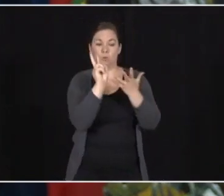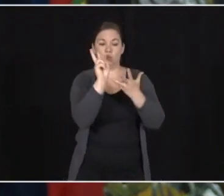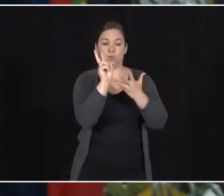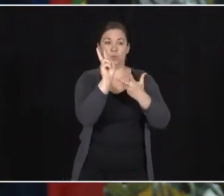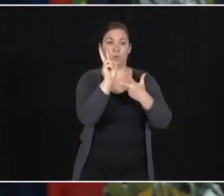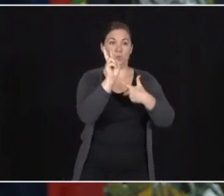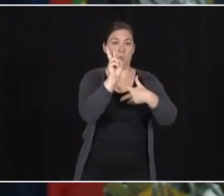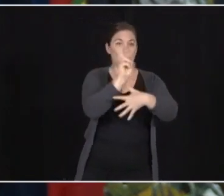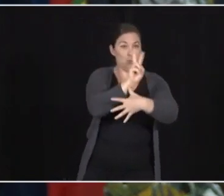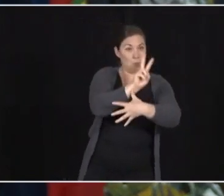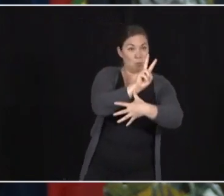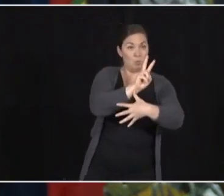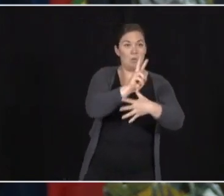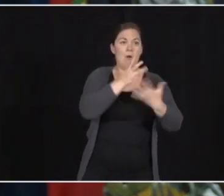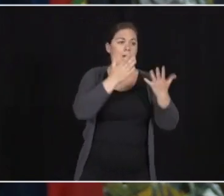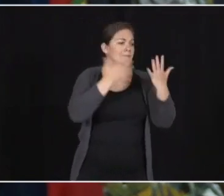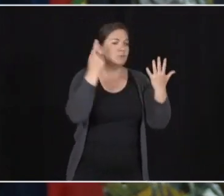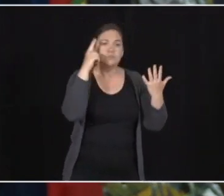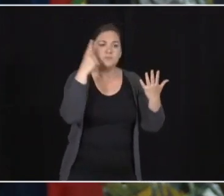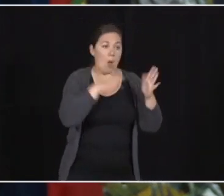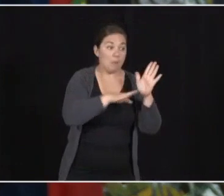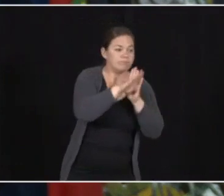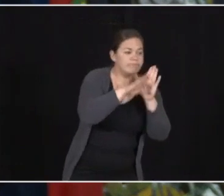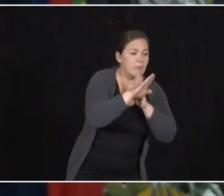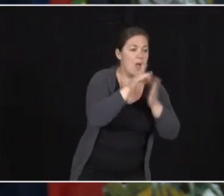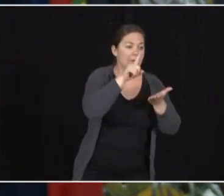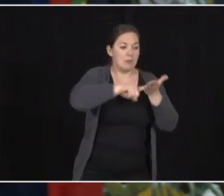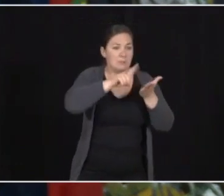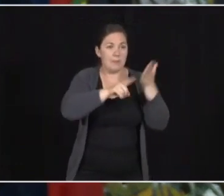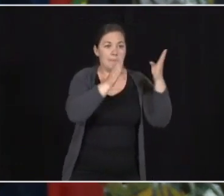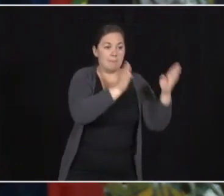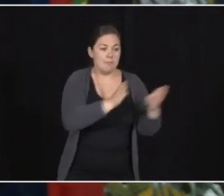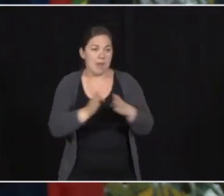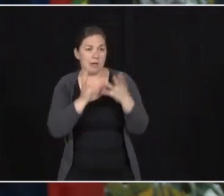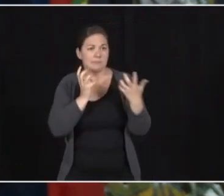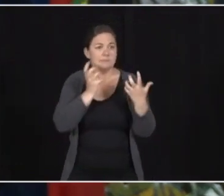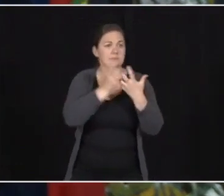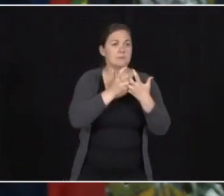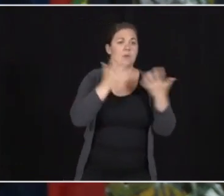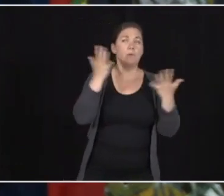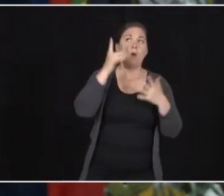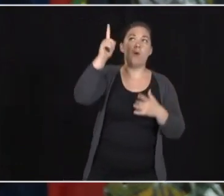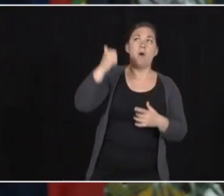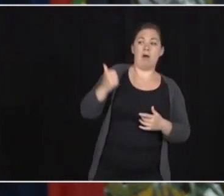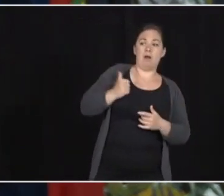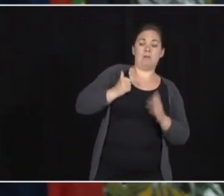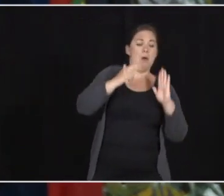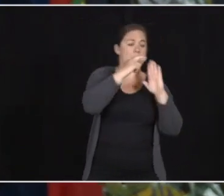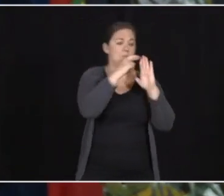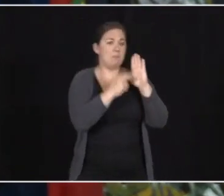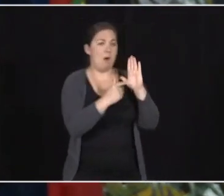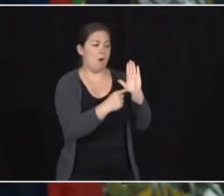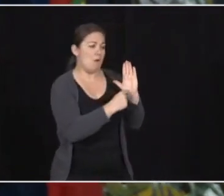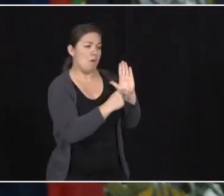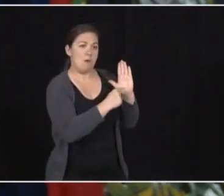will develop customized inspection plans based on the details outlined in the CAF report. These comprehensive inspections